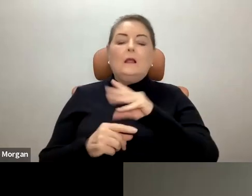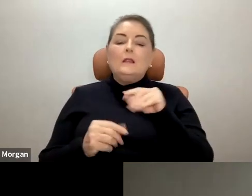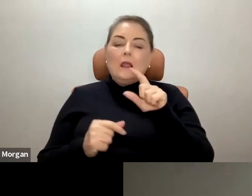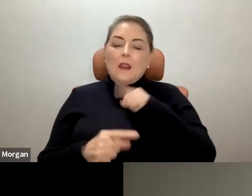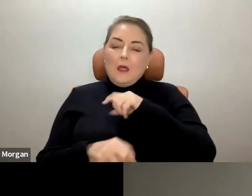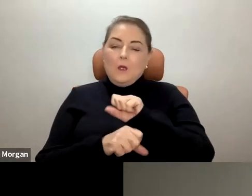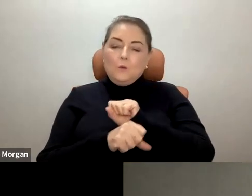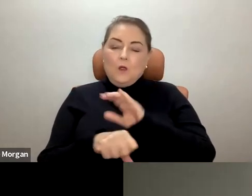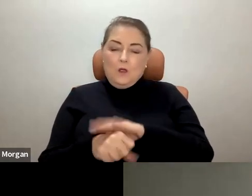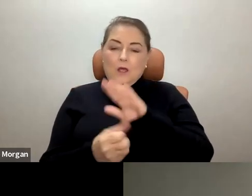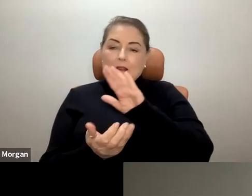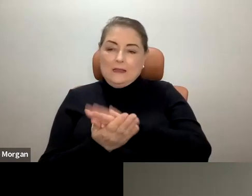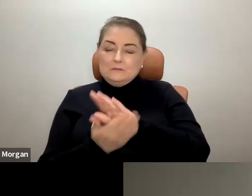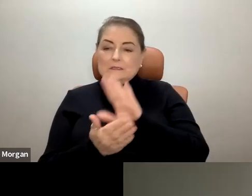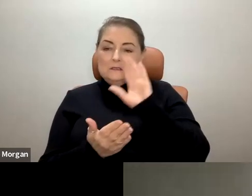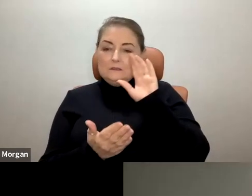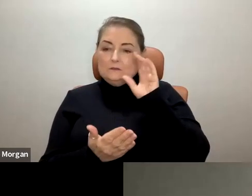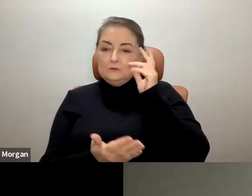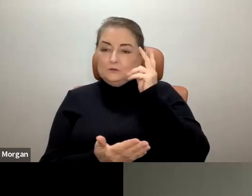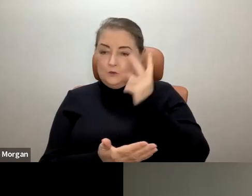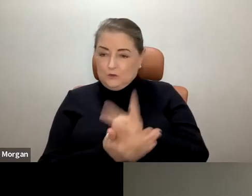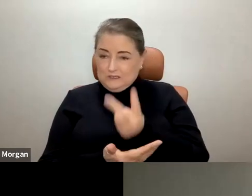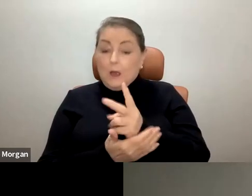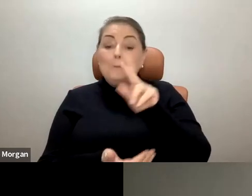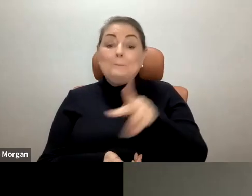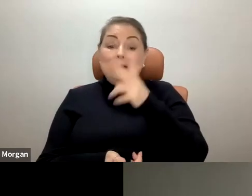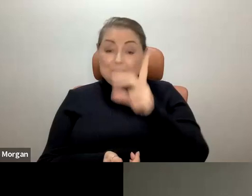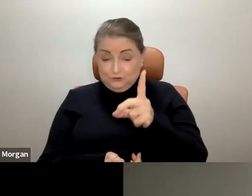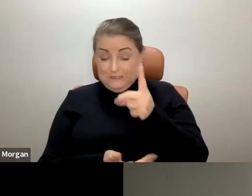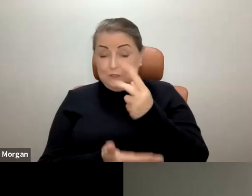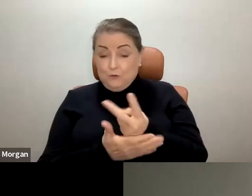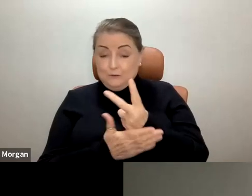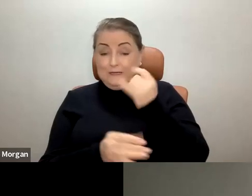it's the graduate, the PhD granting institution. And so